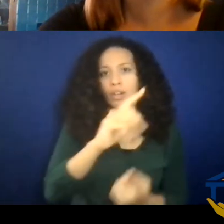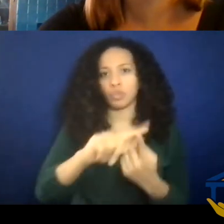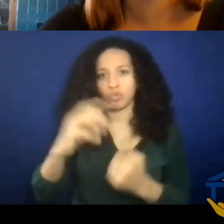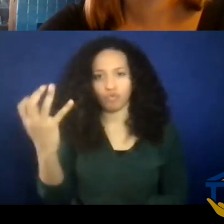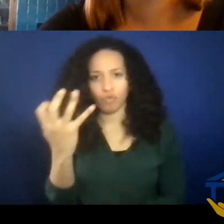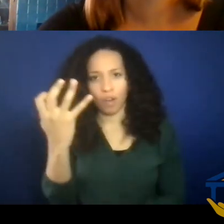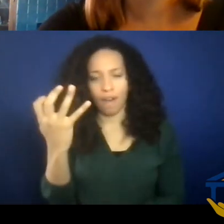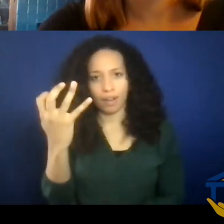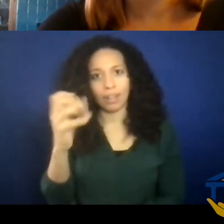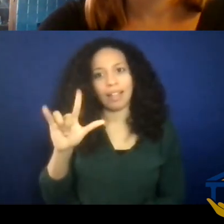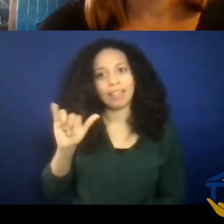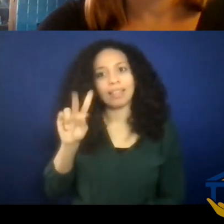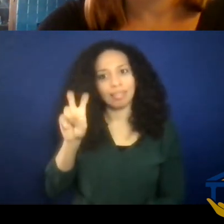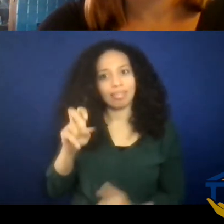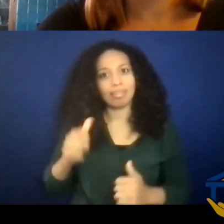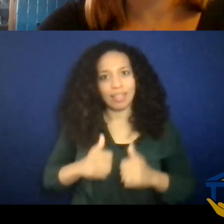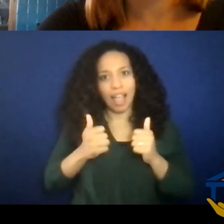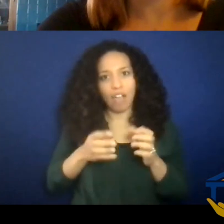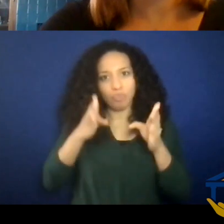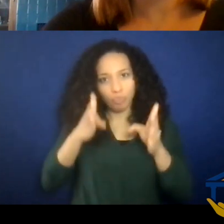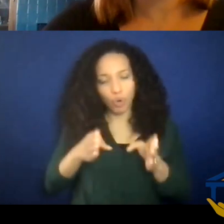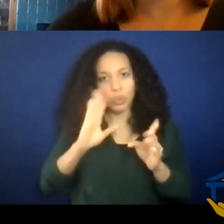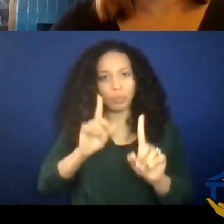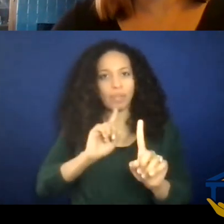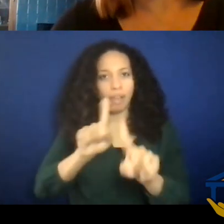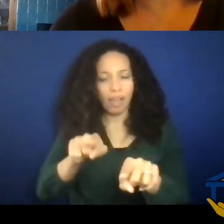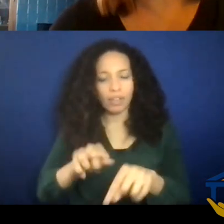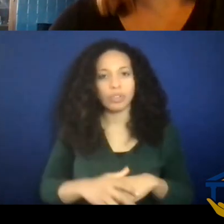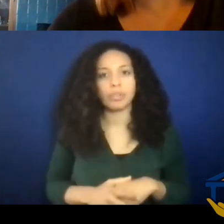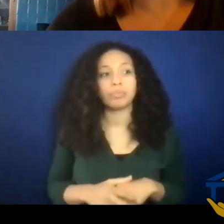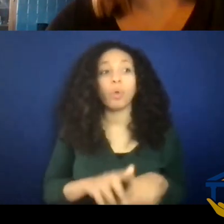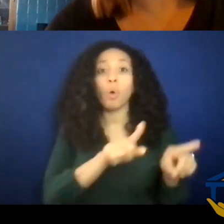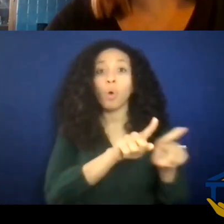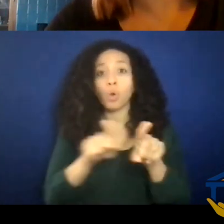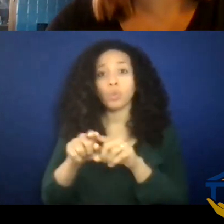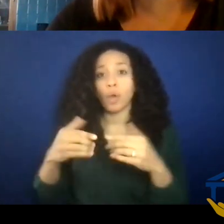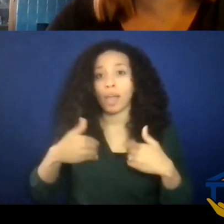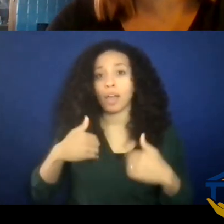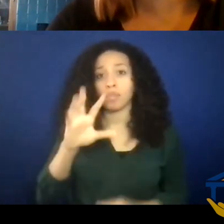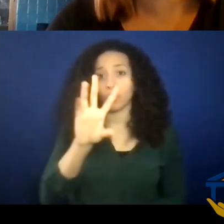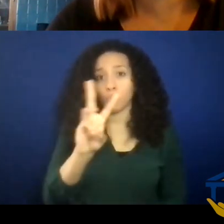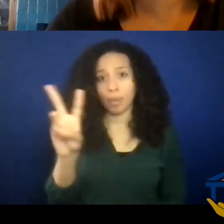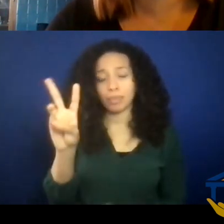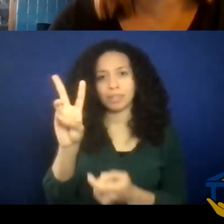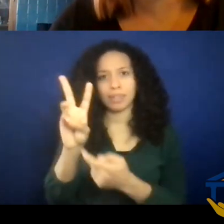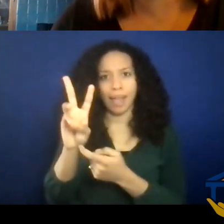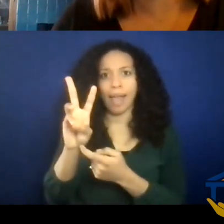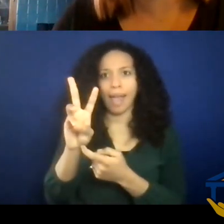answering. And we also have a website, um, with a lot of resources that you may find helpful.